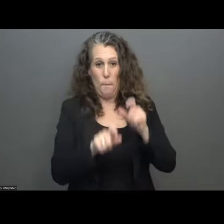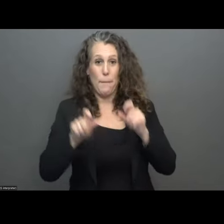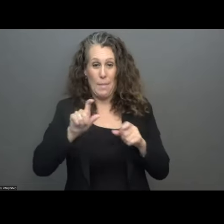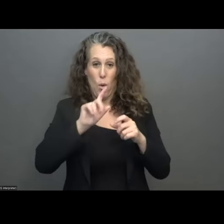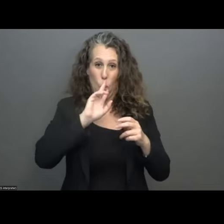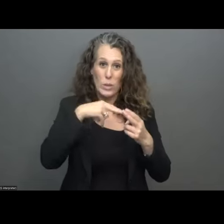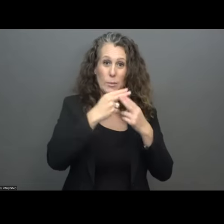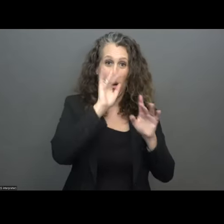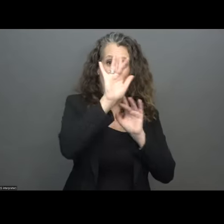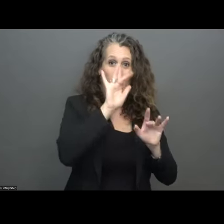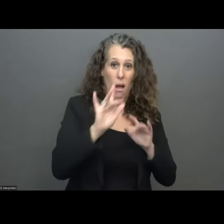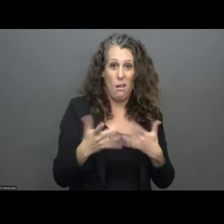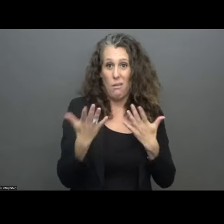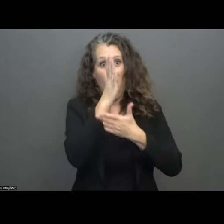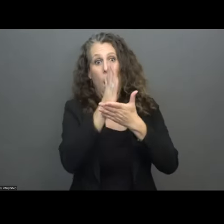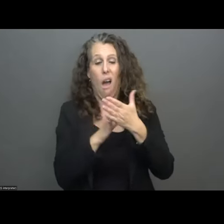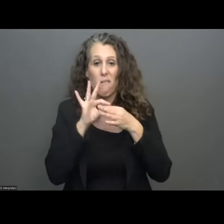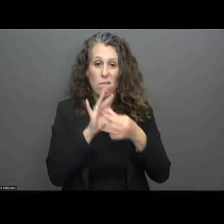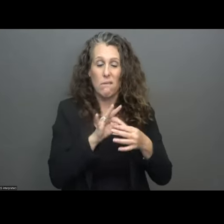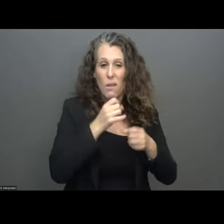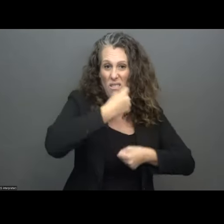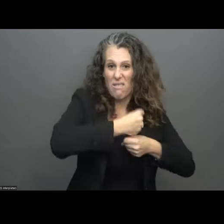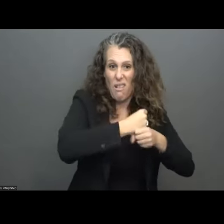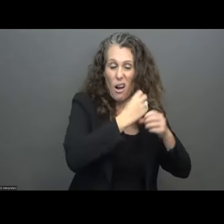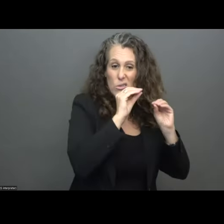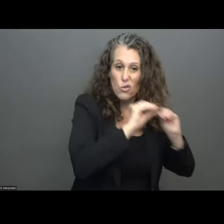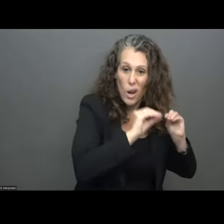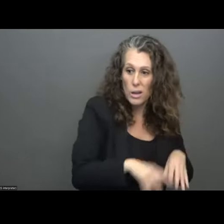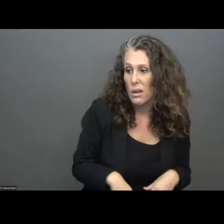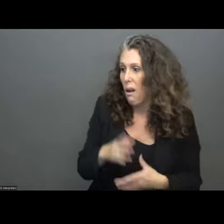something on vocational training, almost half of them on job matching half of of the response